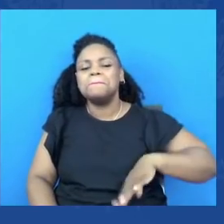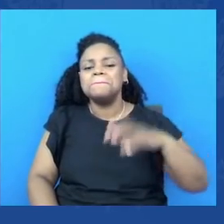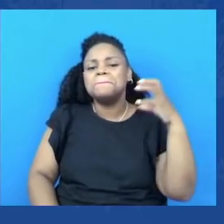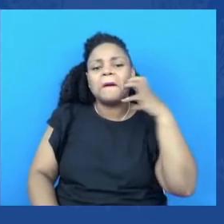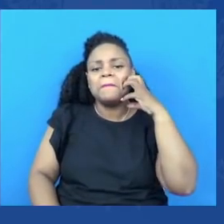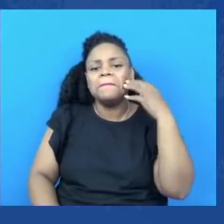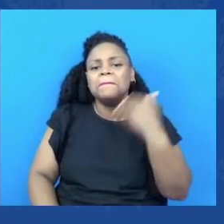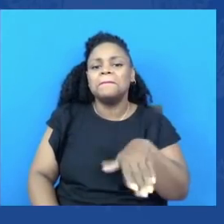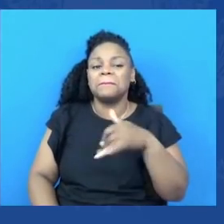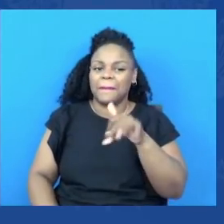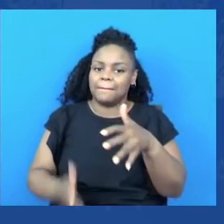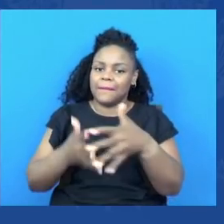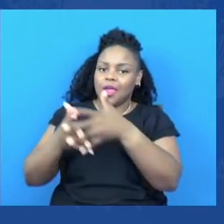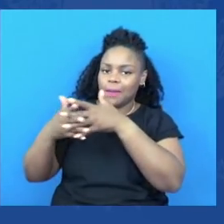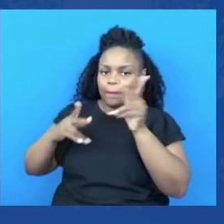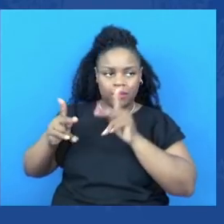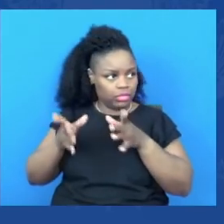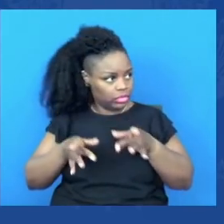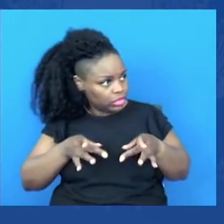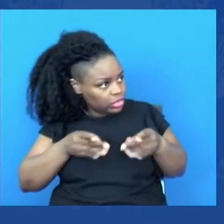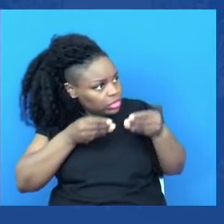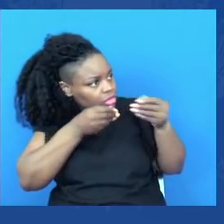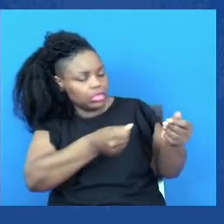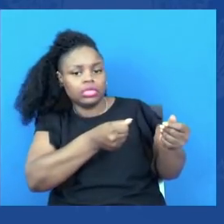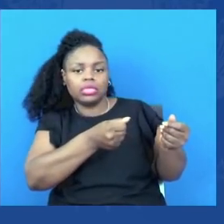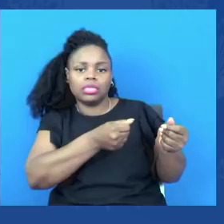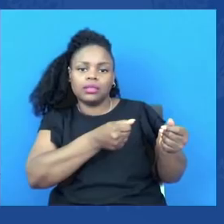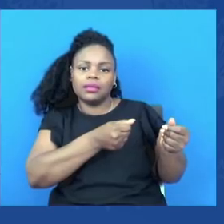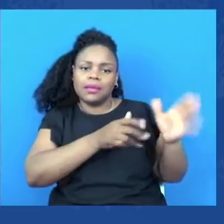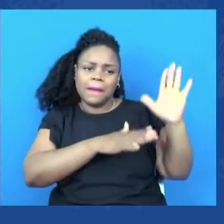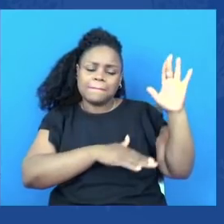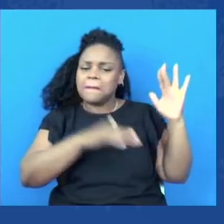is paying for a similar drug? There's so much we can do.